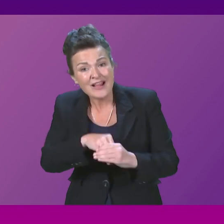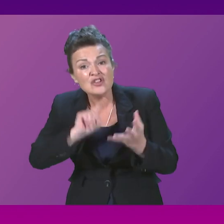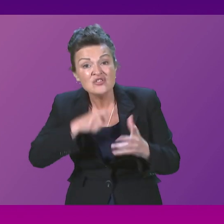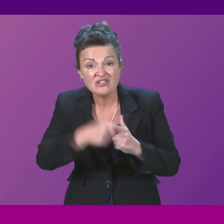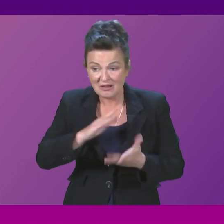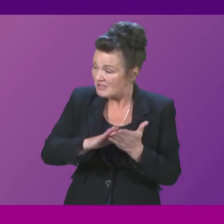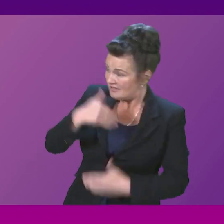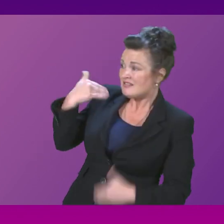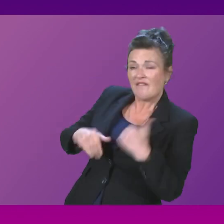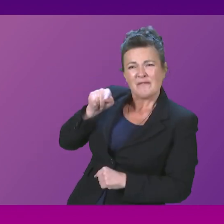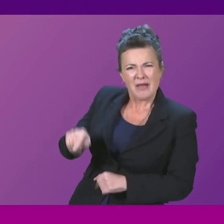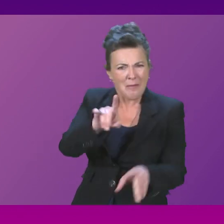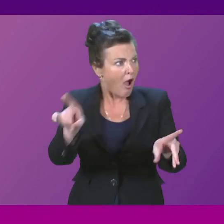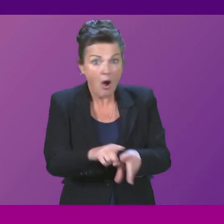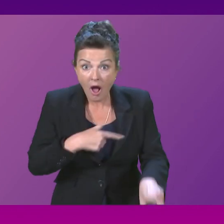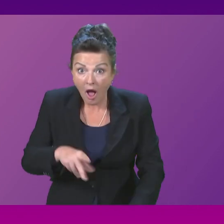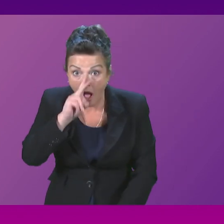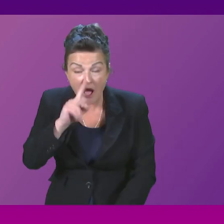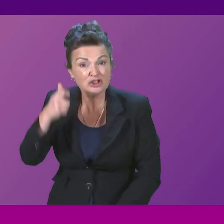He also has the nerve to talk about deficits.